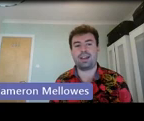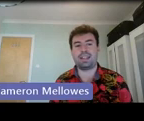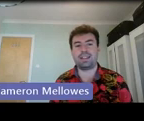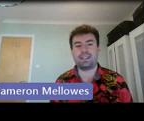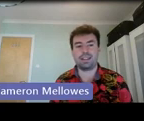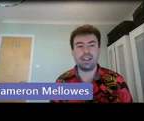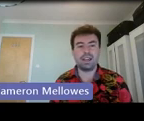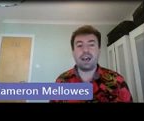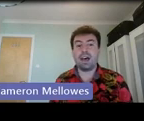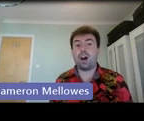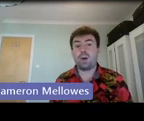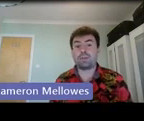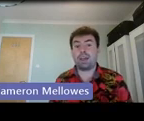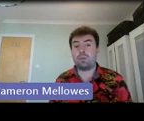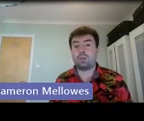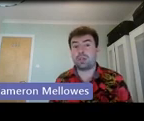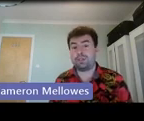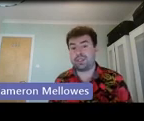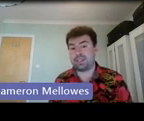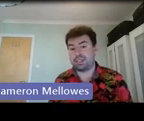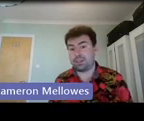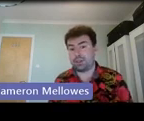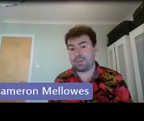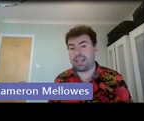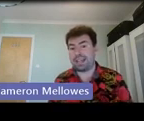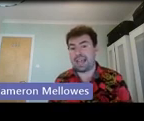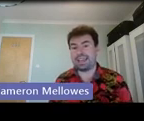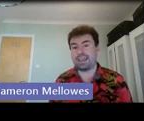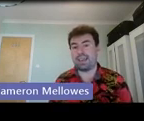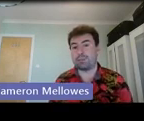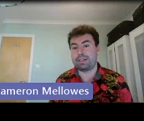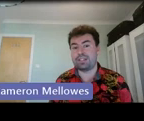ideas. Our website also offers a discussion document in Gaelic, British